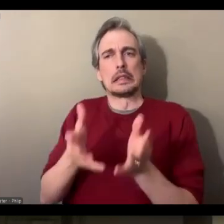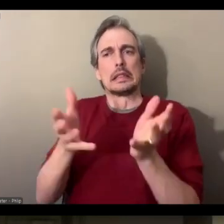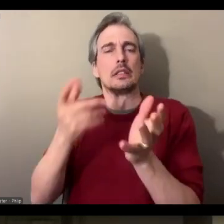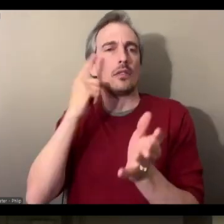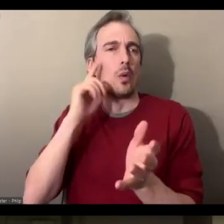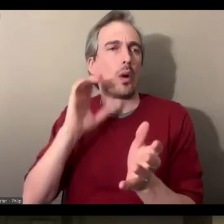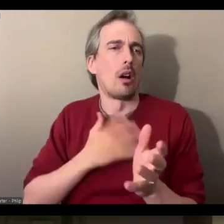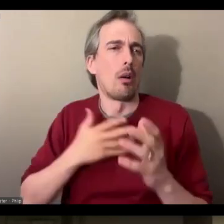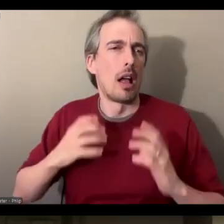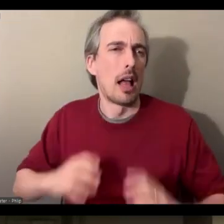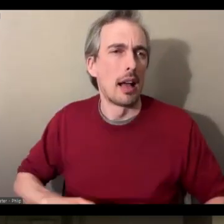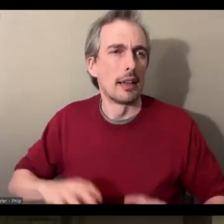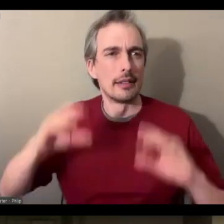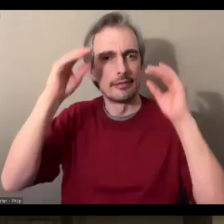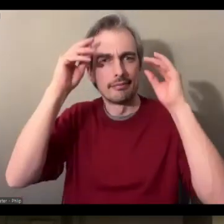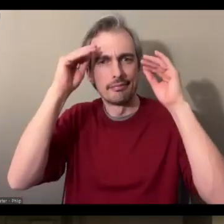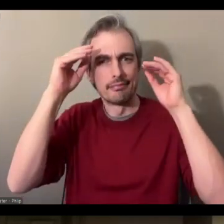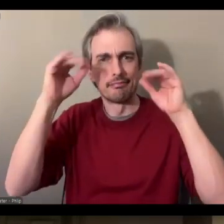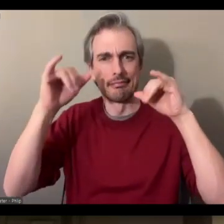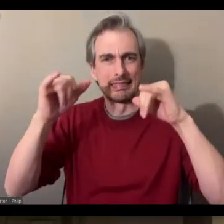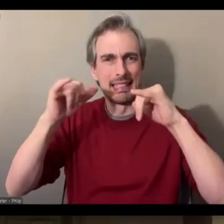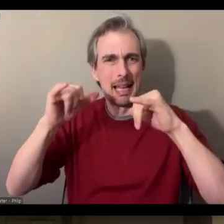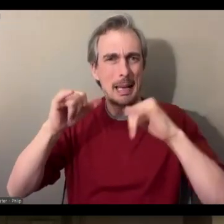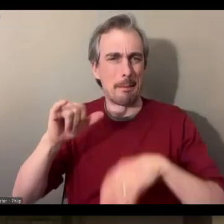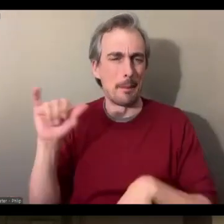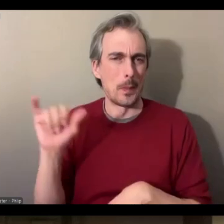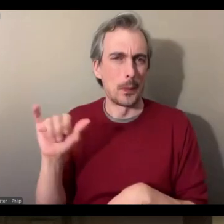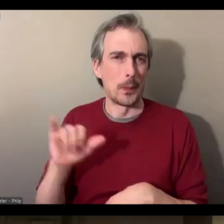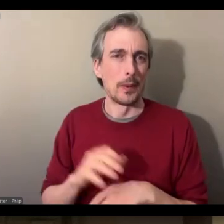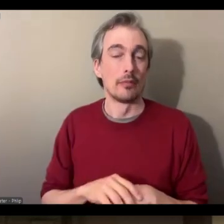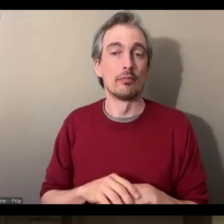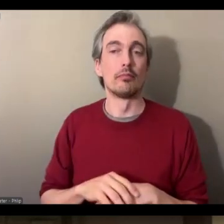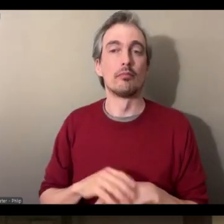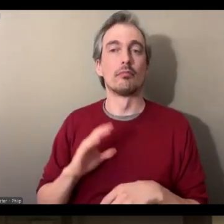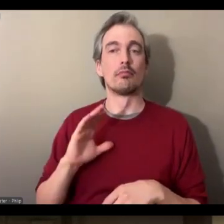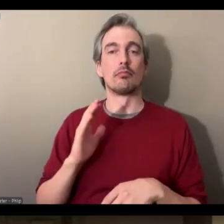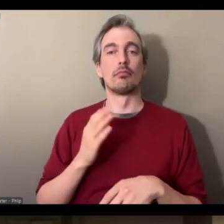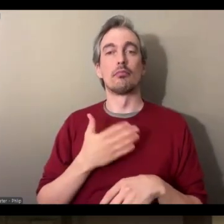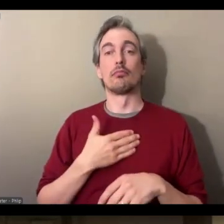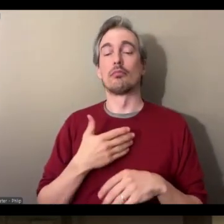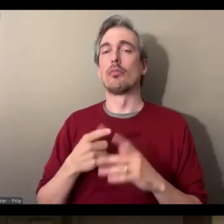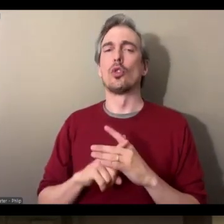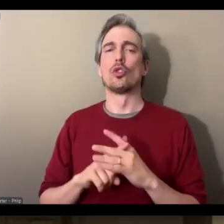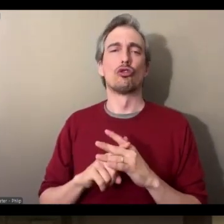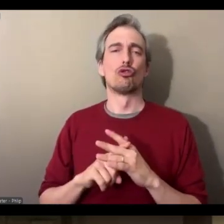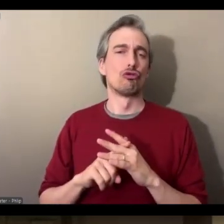that origin story started with a product called Viadukt. Excuse me. That's the product that PAC